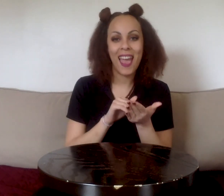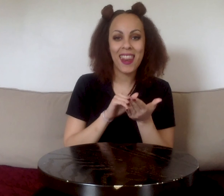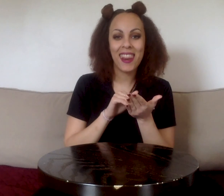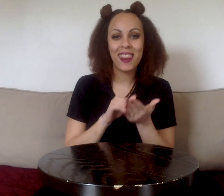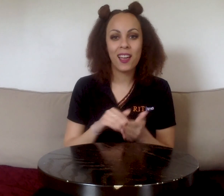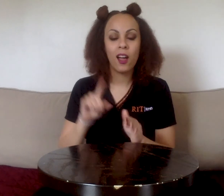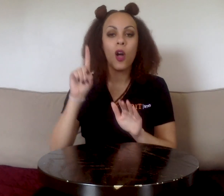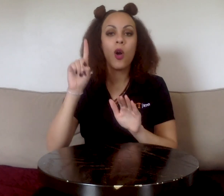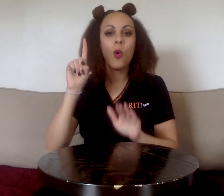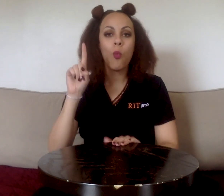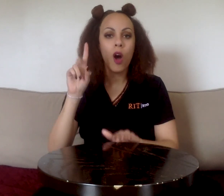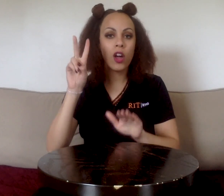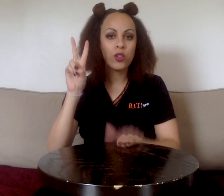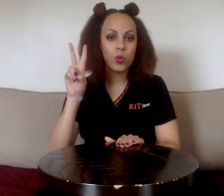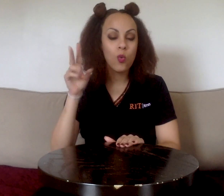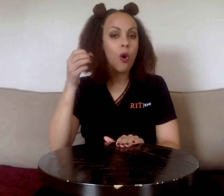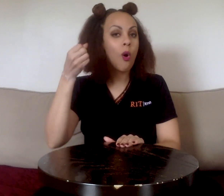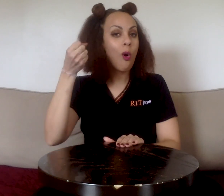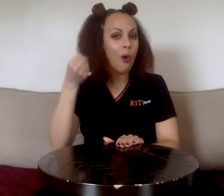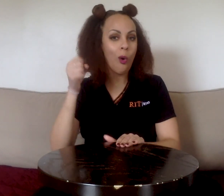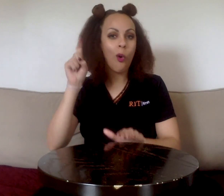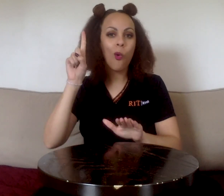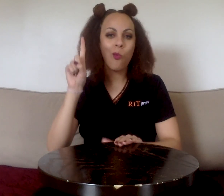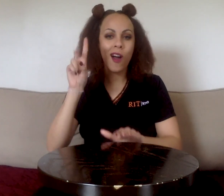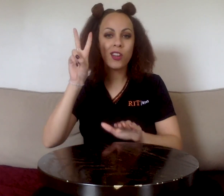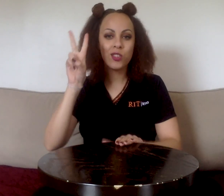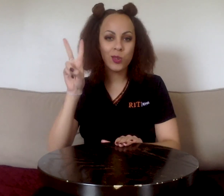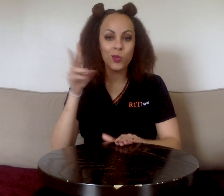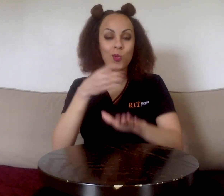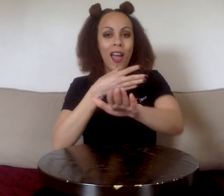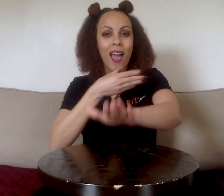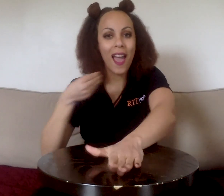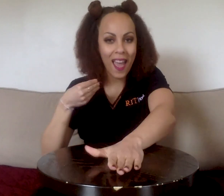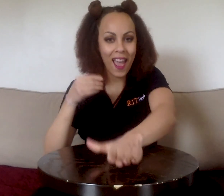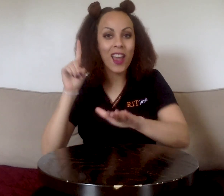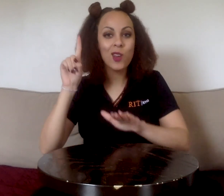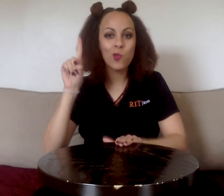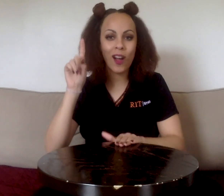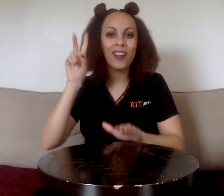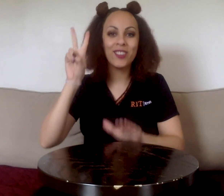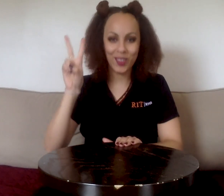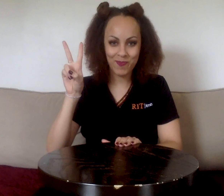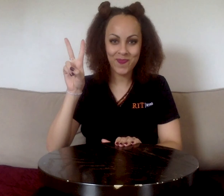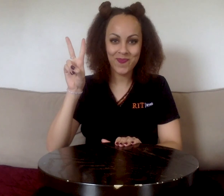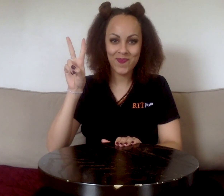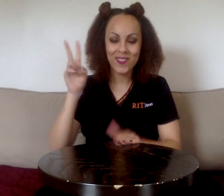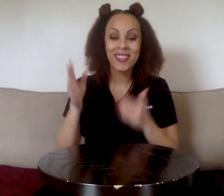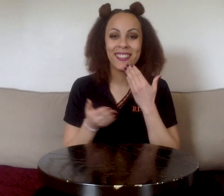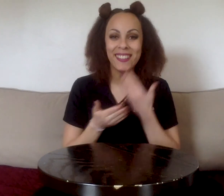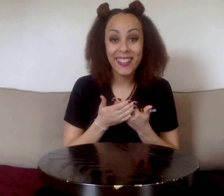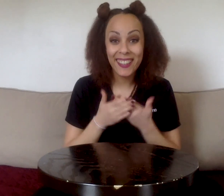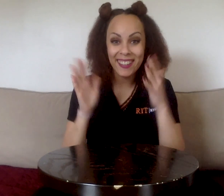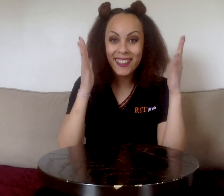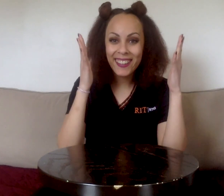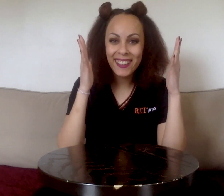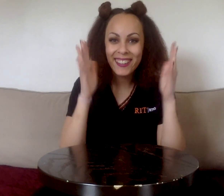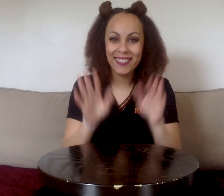Again! One two hold one two and one two. Good!